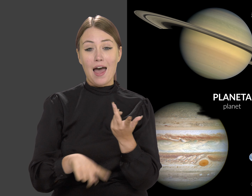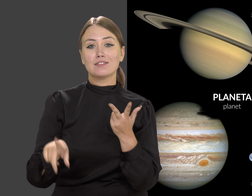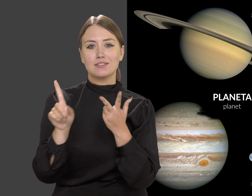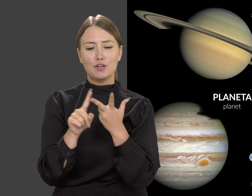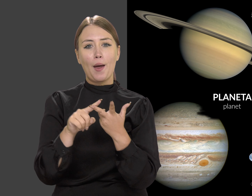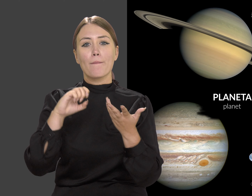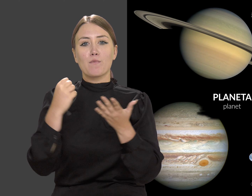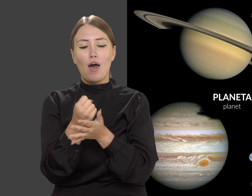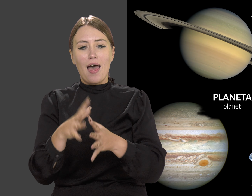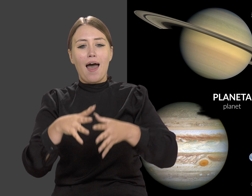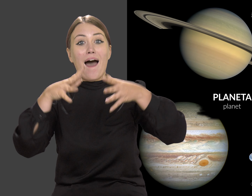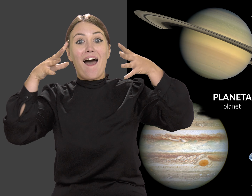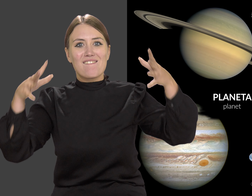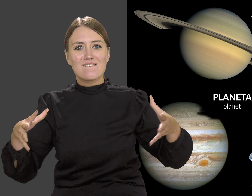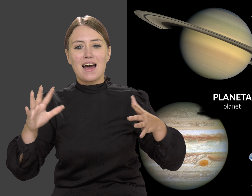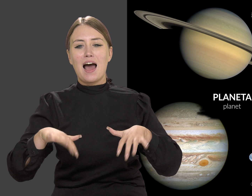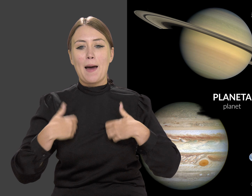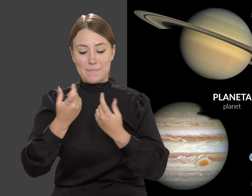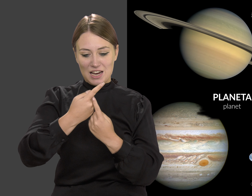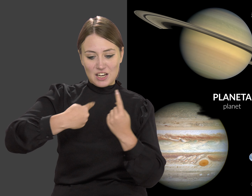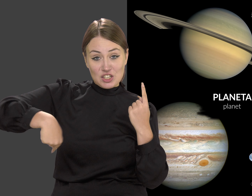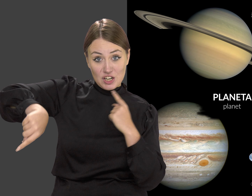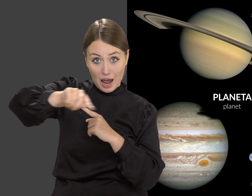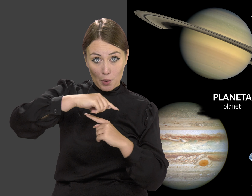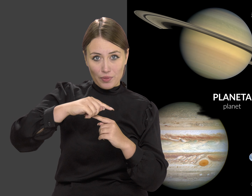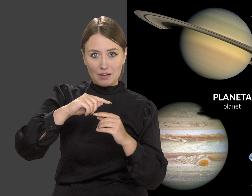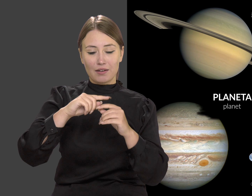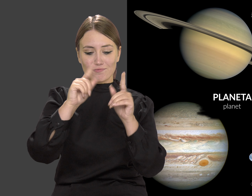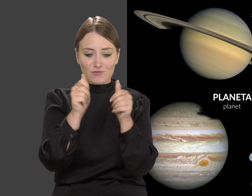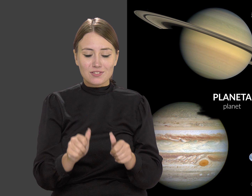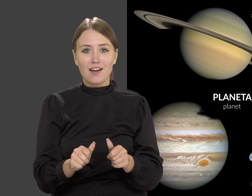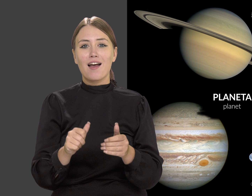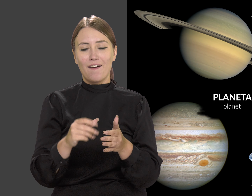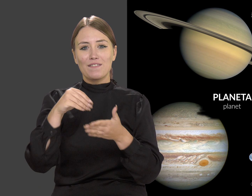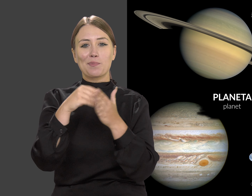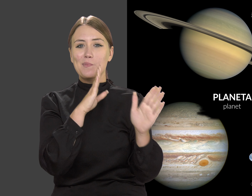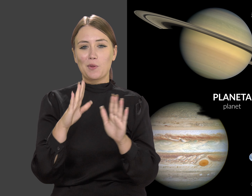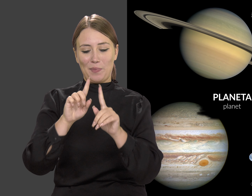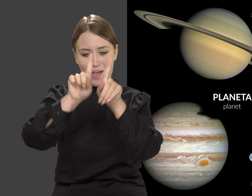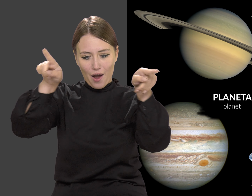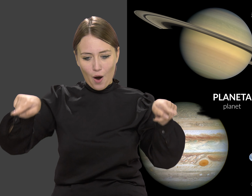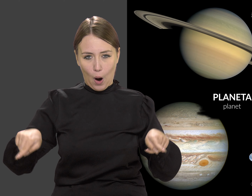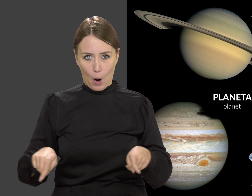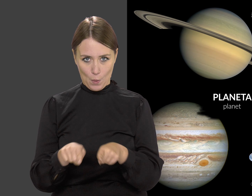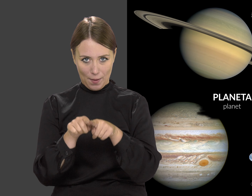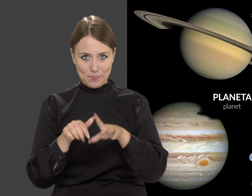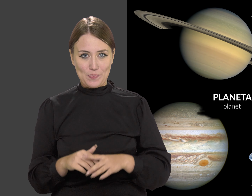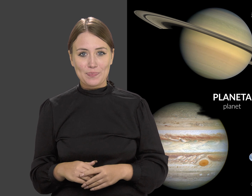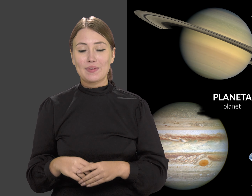3. It must be large enough to have a shape close to a sphere; and